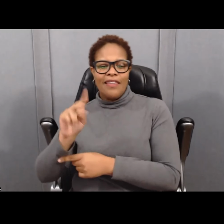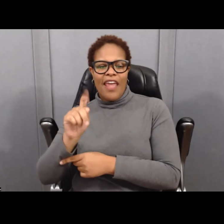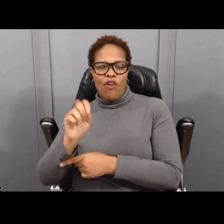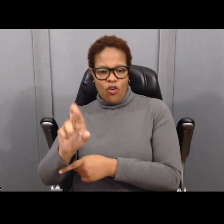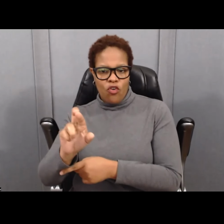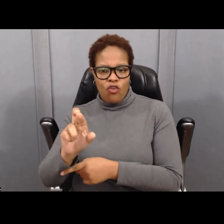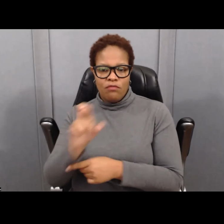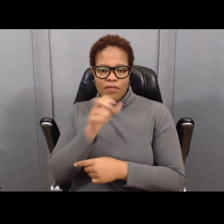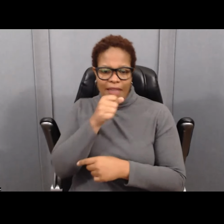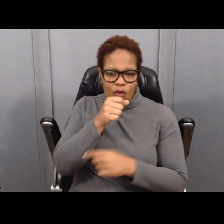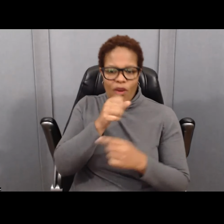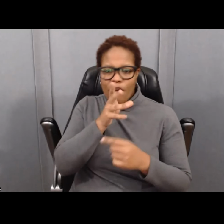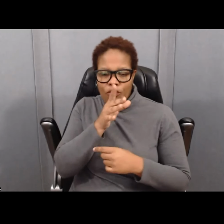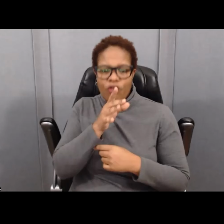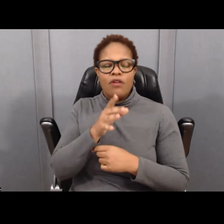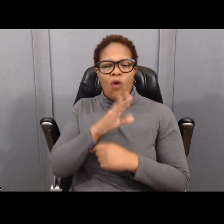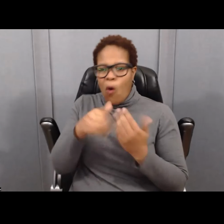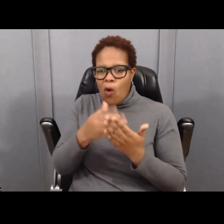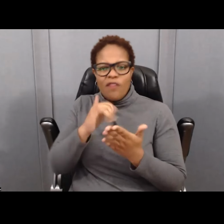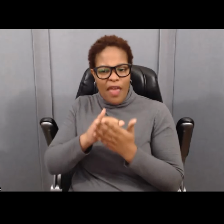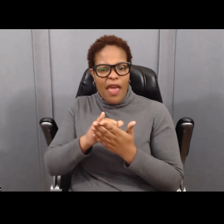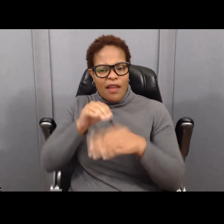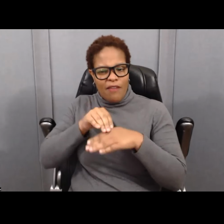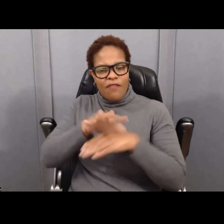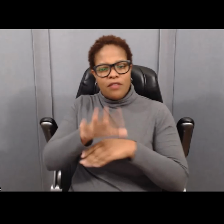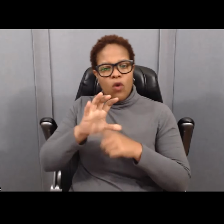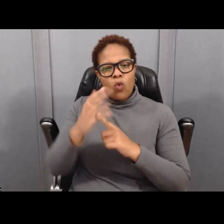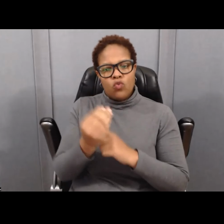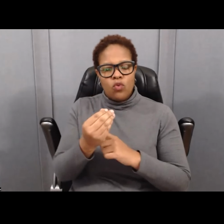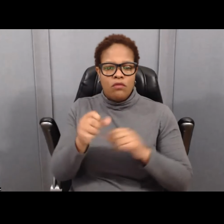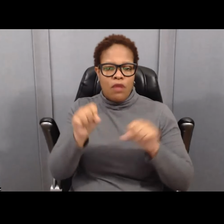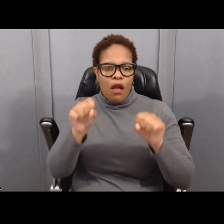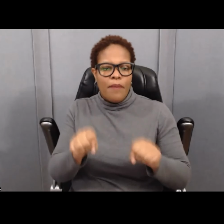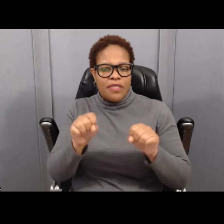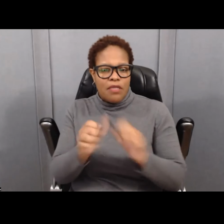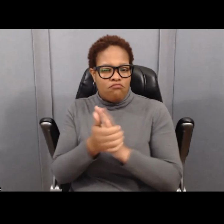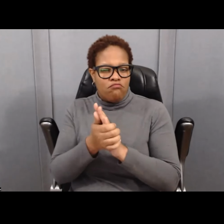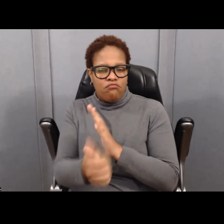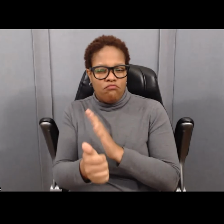that affect cultural competency or the representation of cultural competency within the AD.